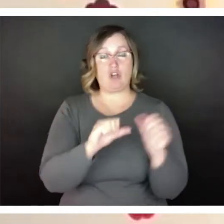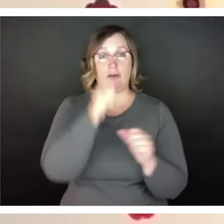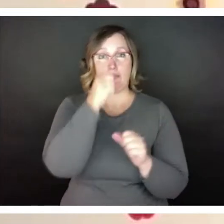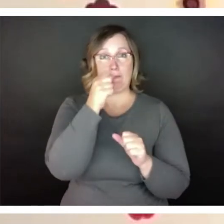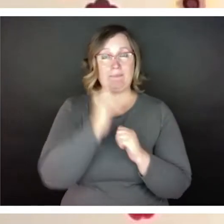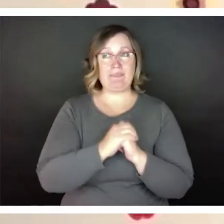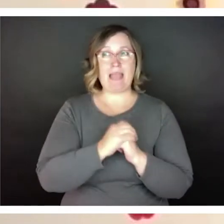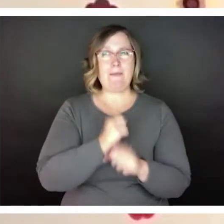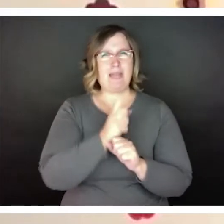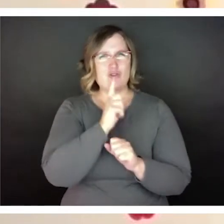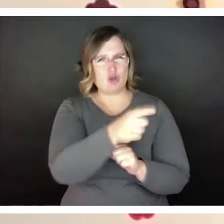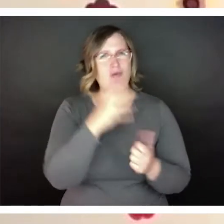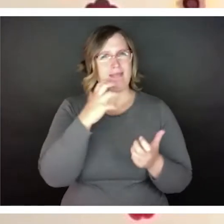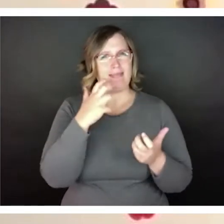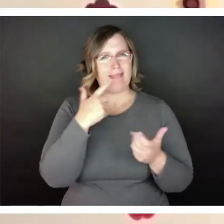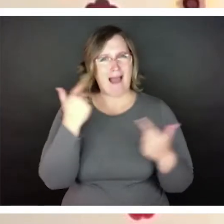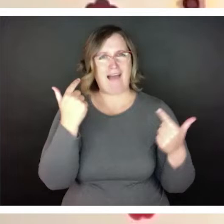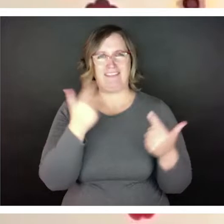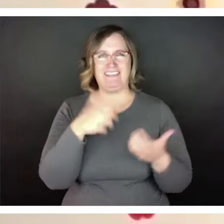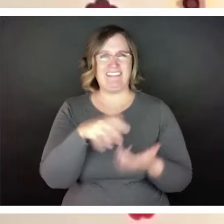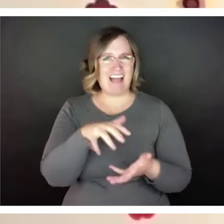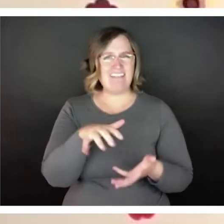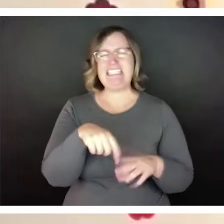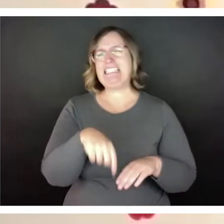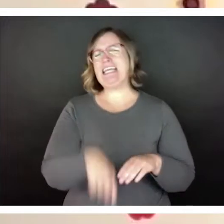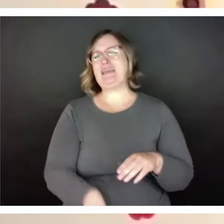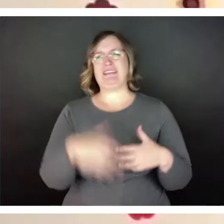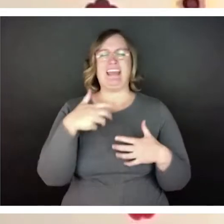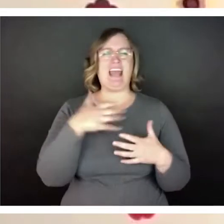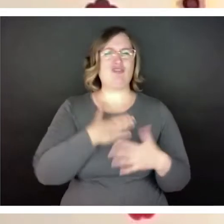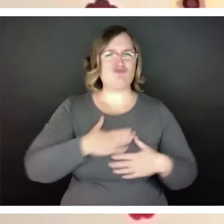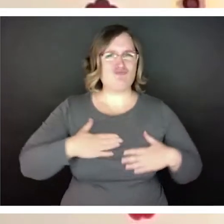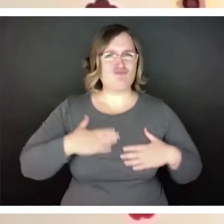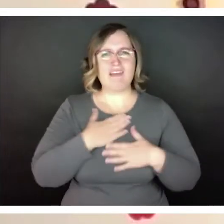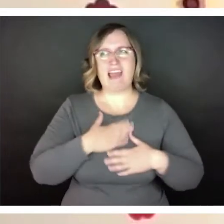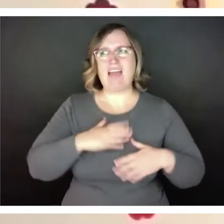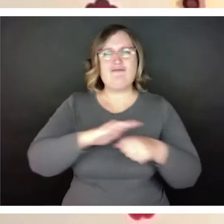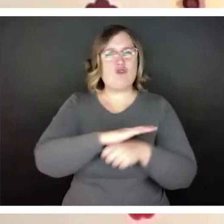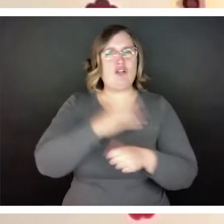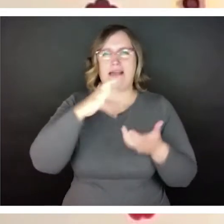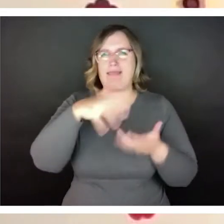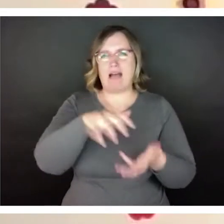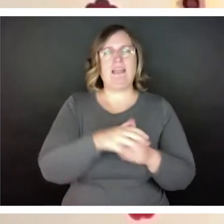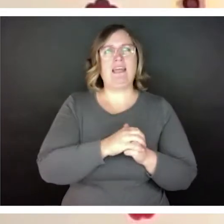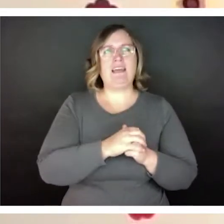that you laugh deeply blissfully and fully. There can be a lot of bad in the world.